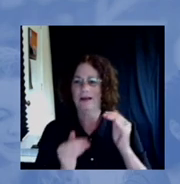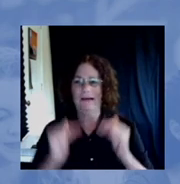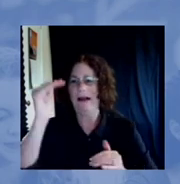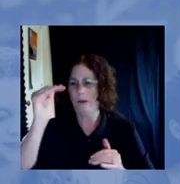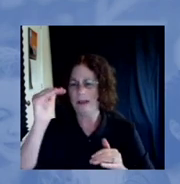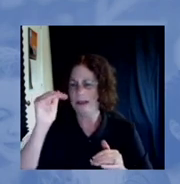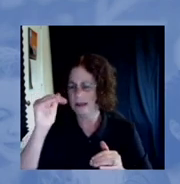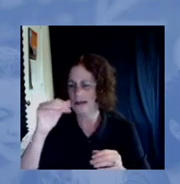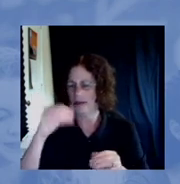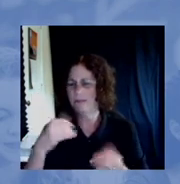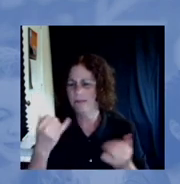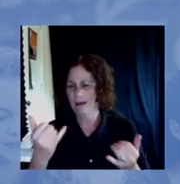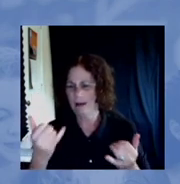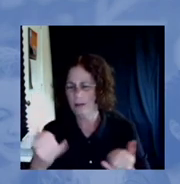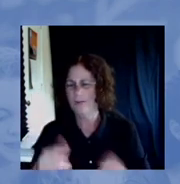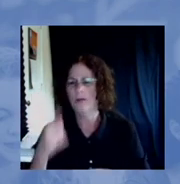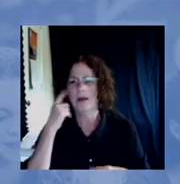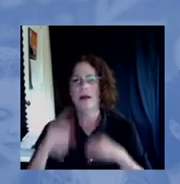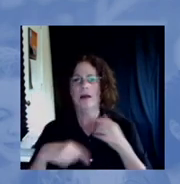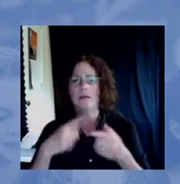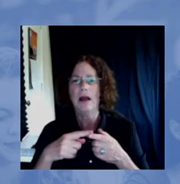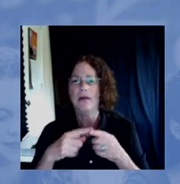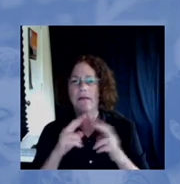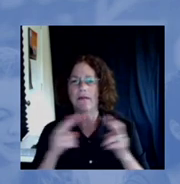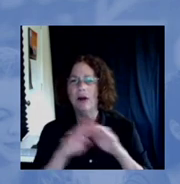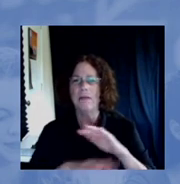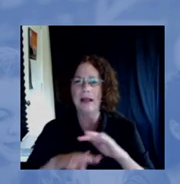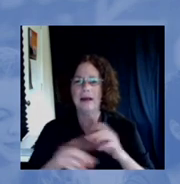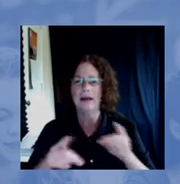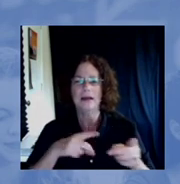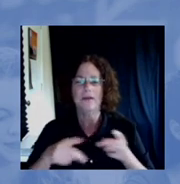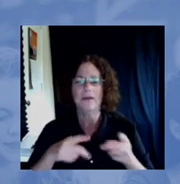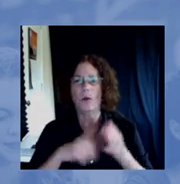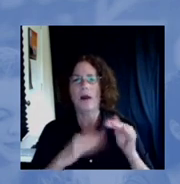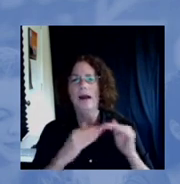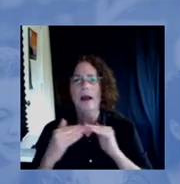WE THINK ABOUT THE VERY BASIC DEFINITION OF WHAT EQUITY IS, MEETING YOUNG PEOPLE WHERE